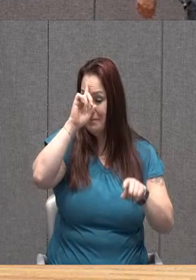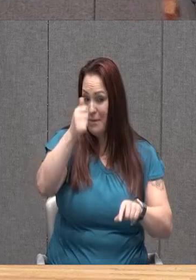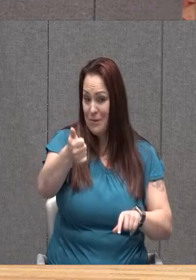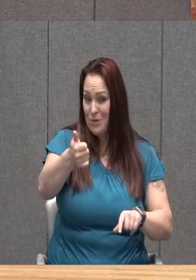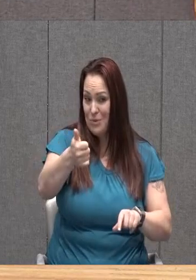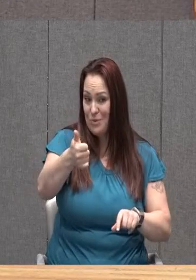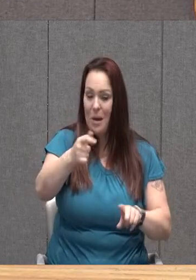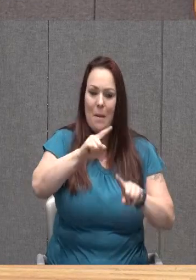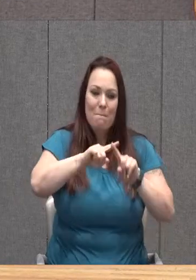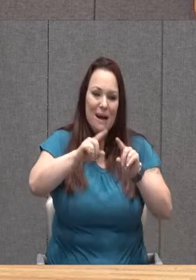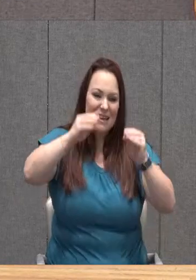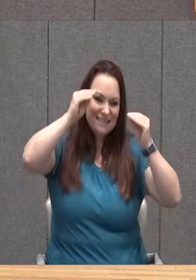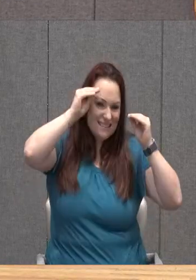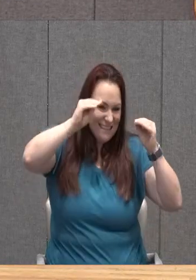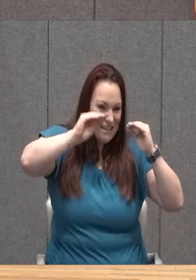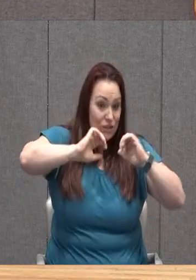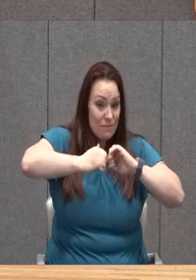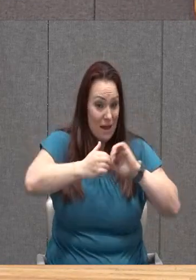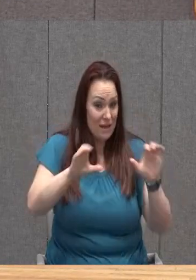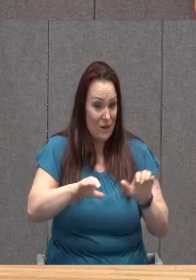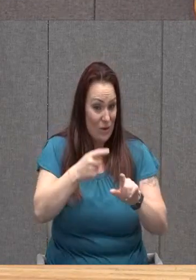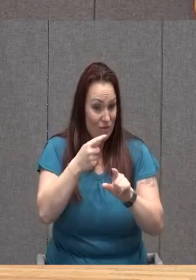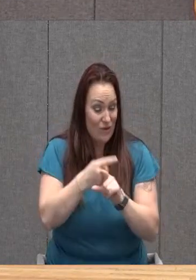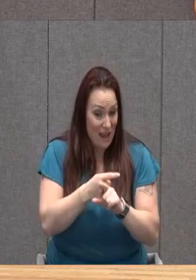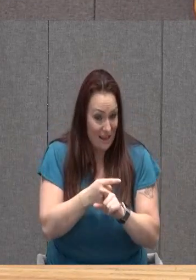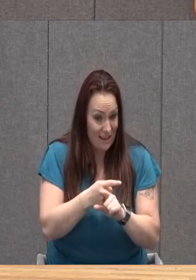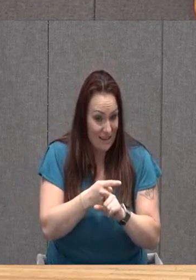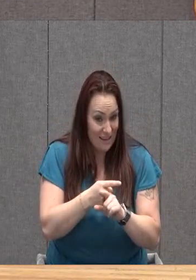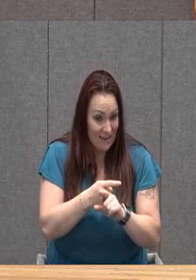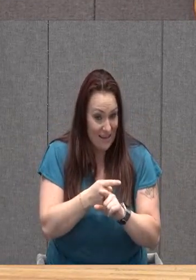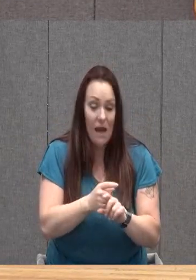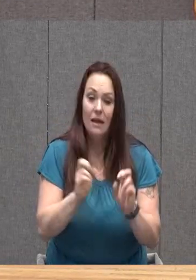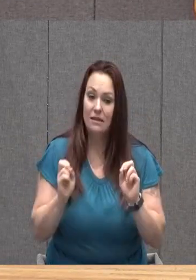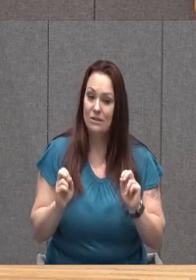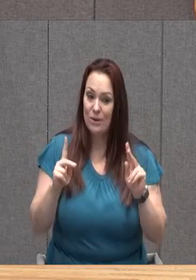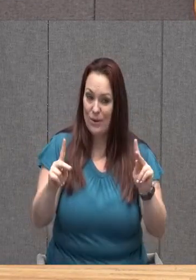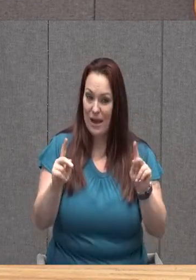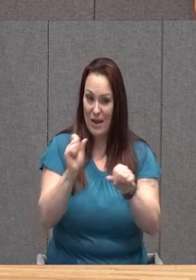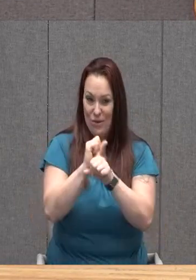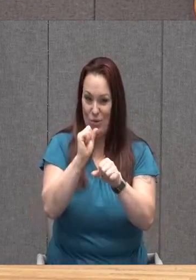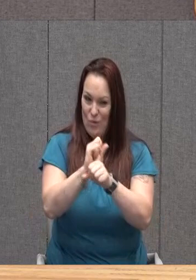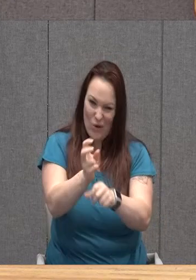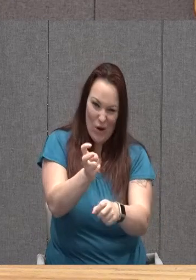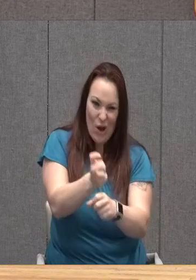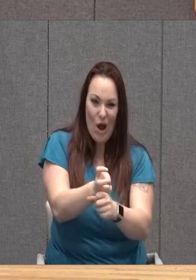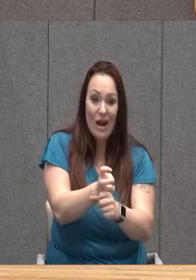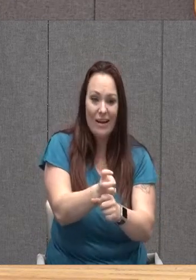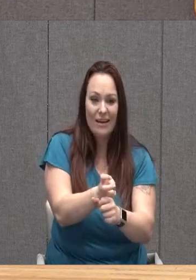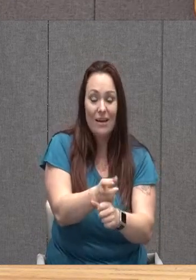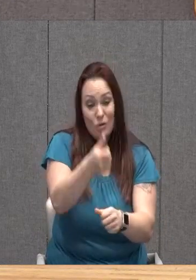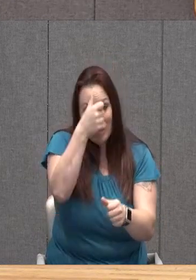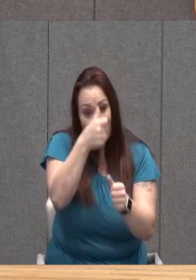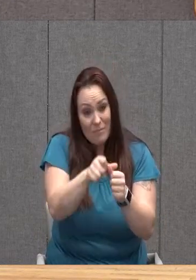but teach them how to do it right, and that it is okay to work hard. Remember your breathing,